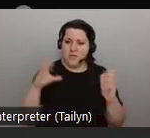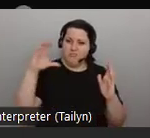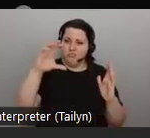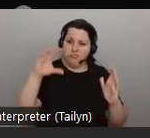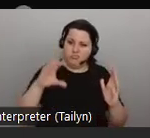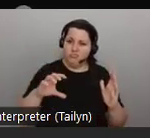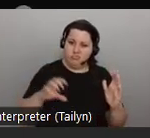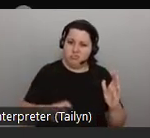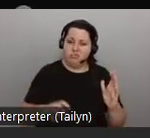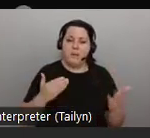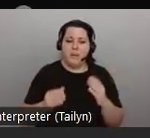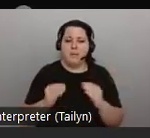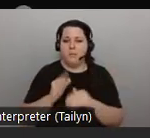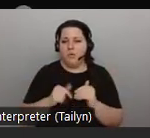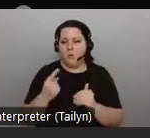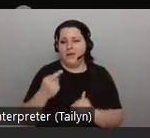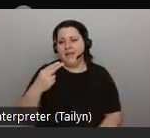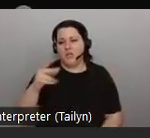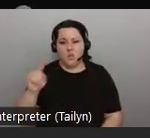If you have one of those larger reports that's really broken up into major